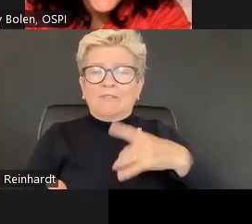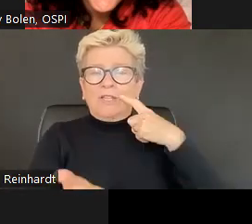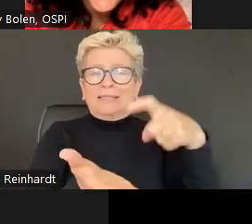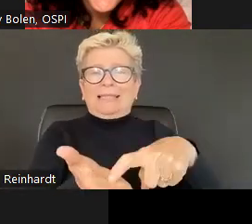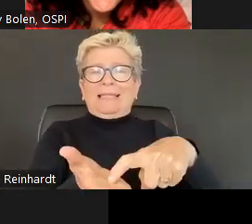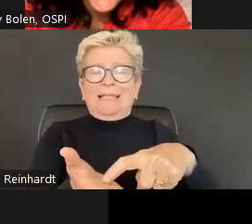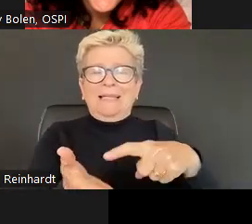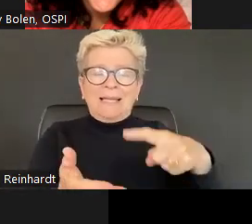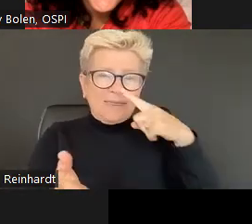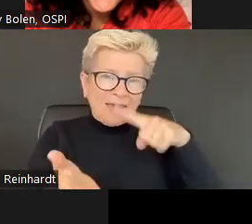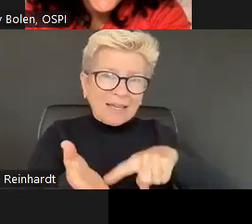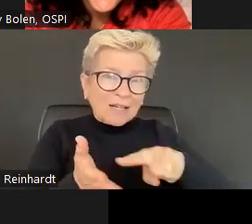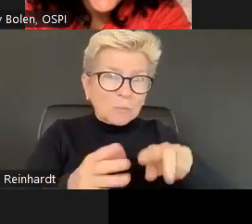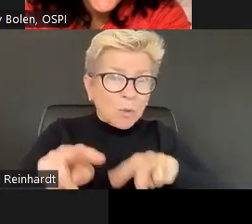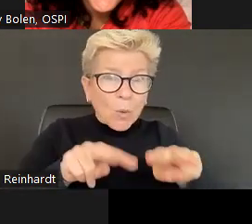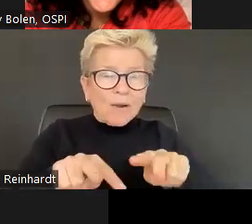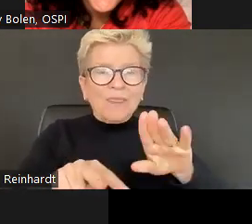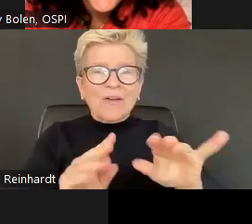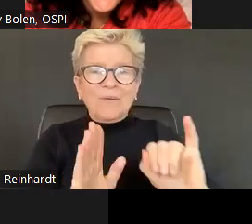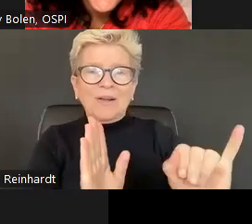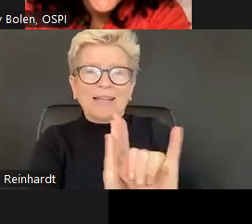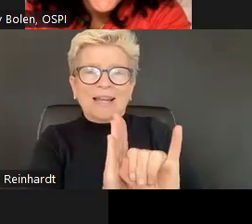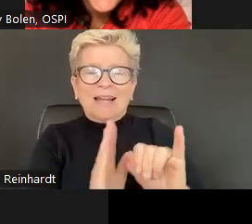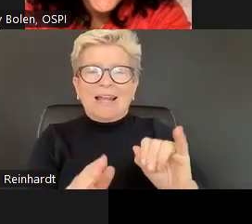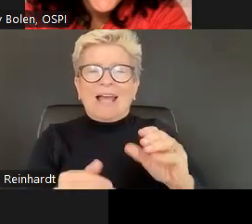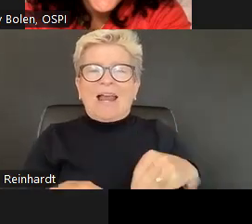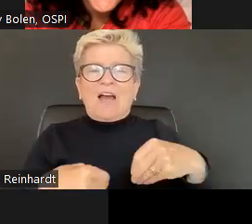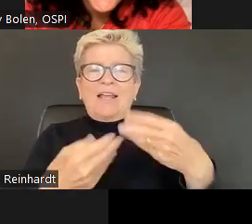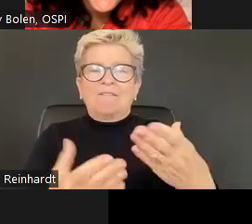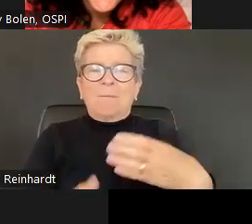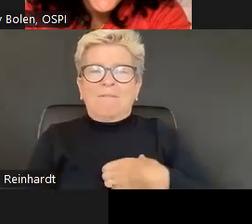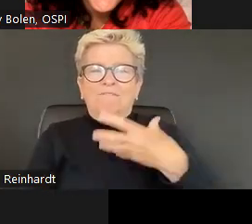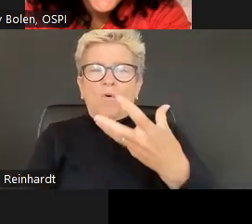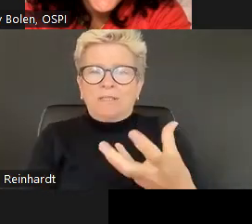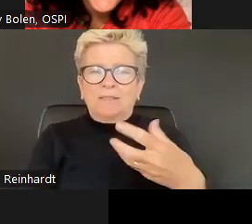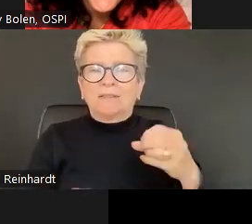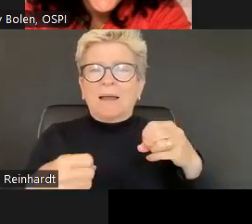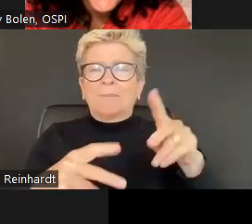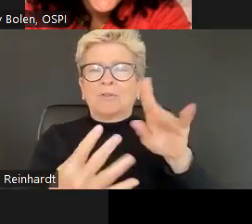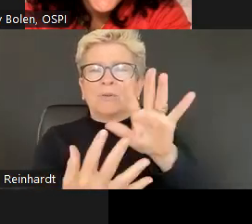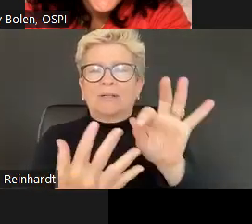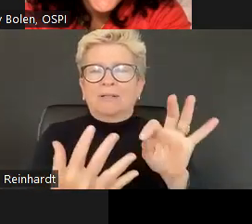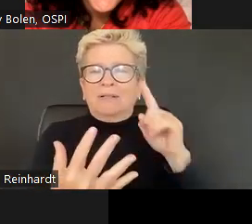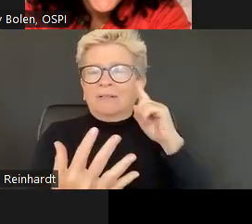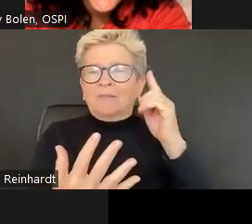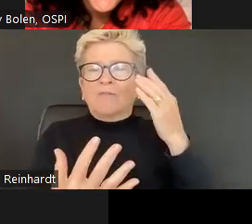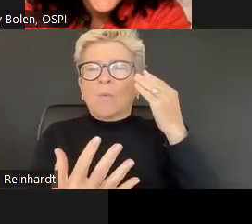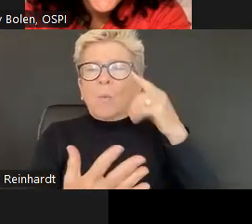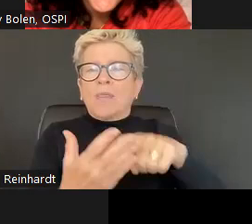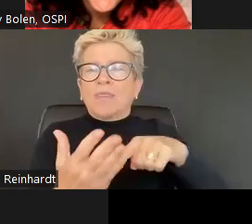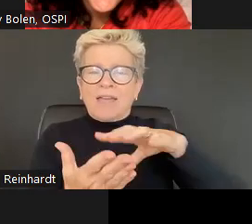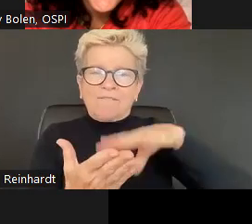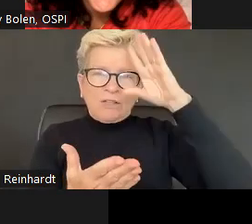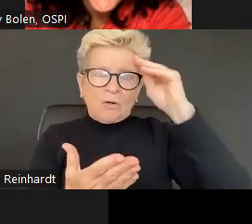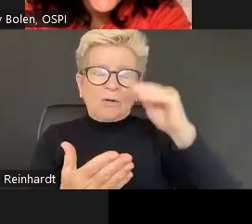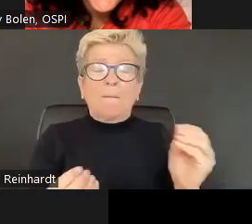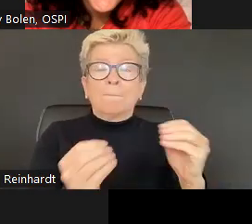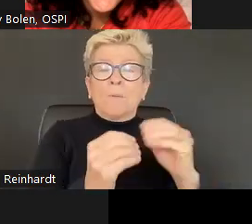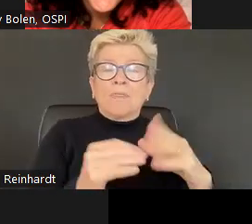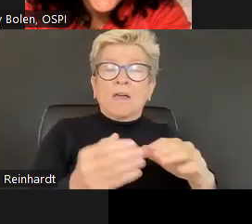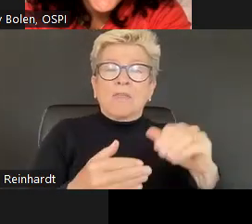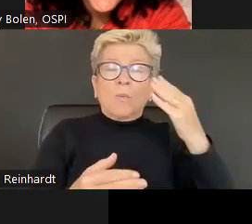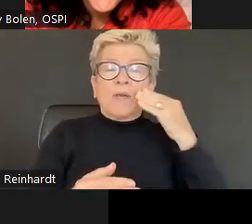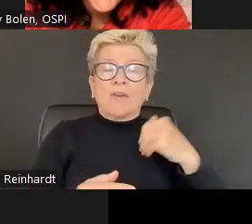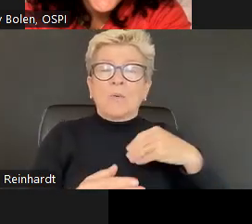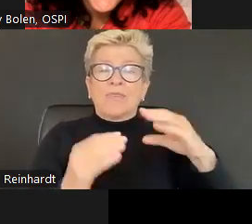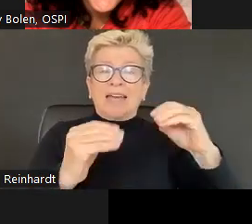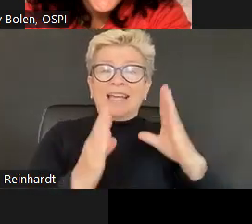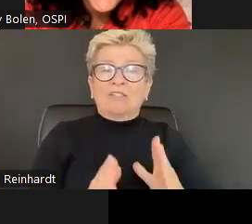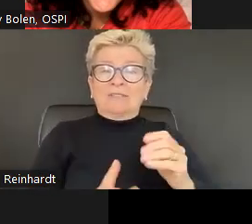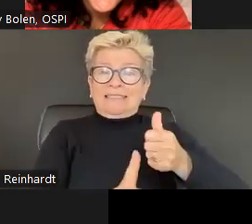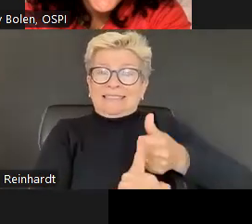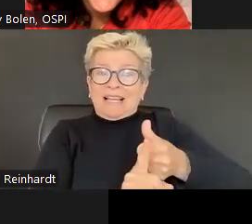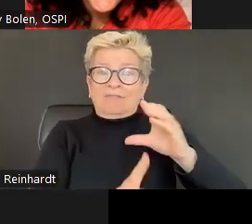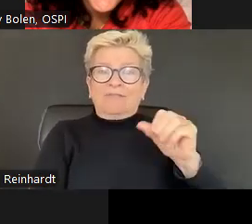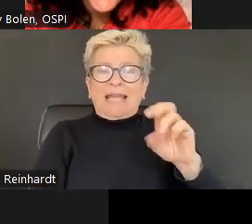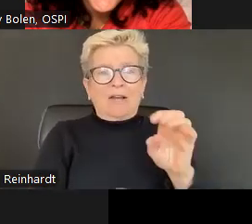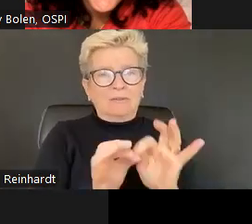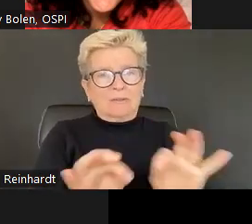And that the type of classes that do will always be intentional and they will be crafted to make students feel seen.